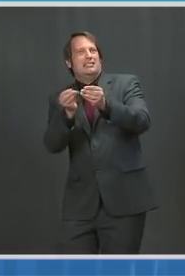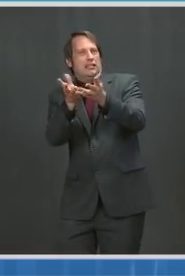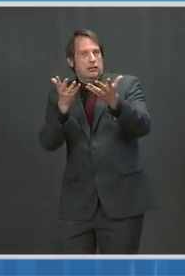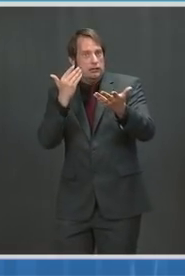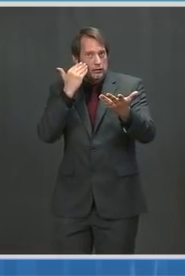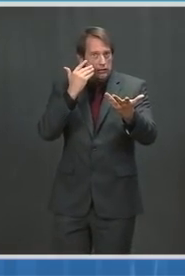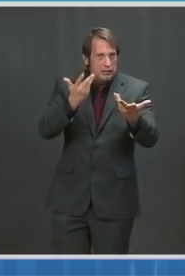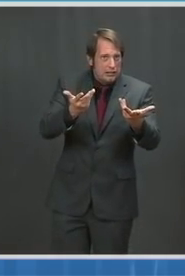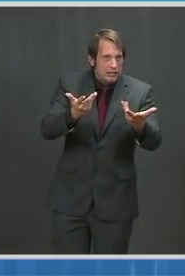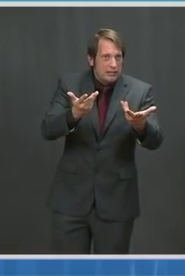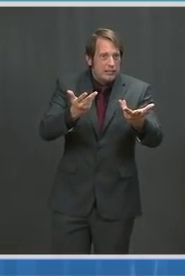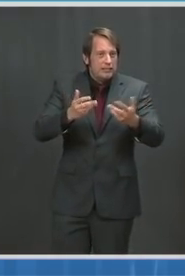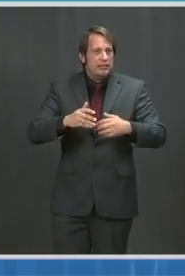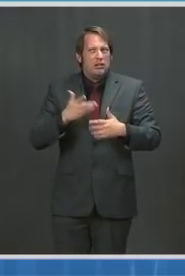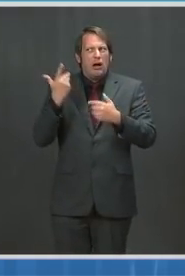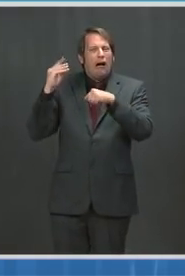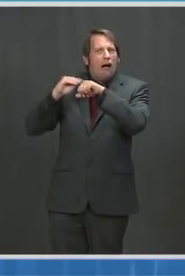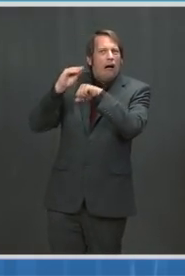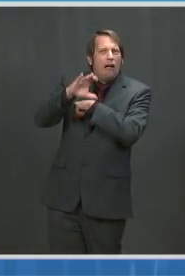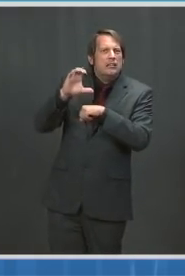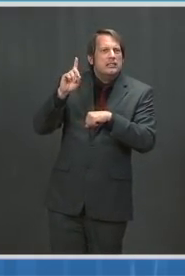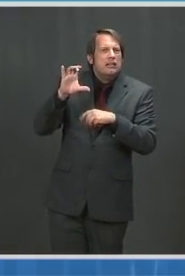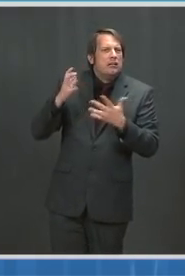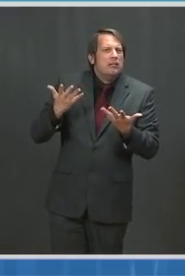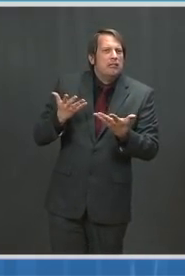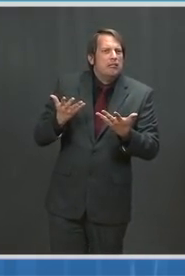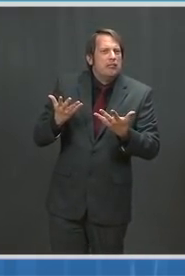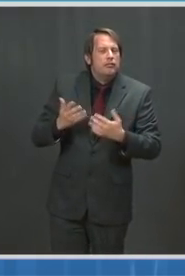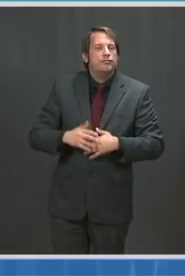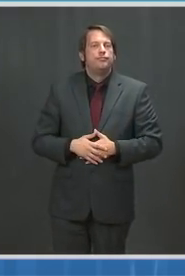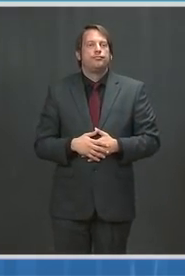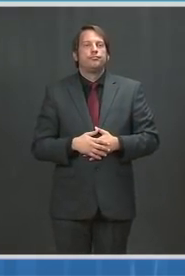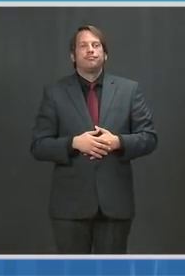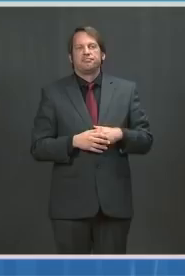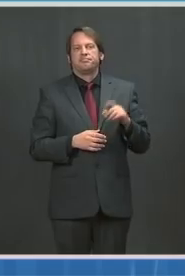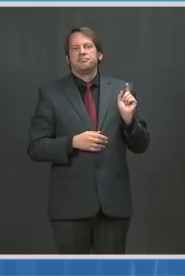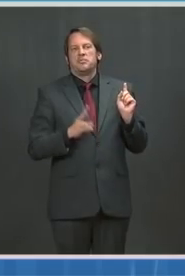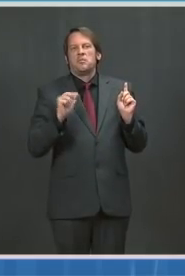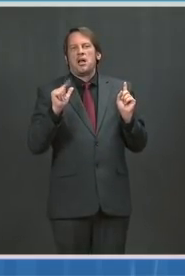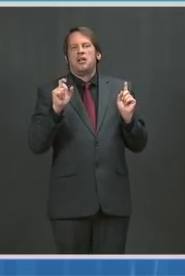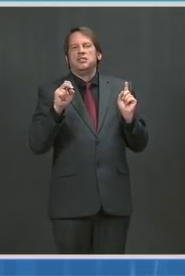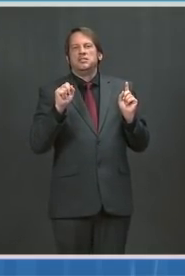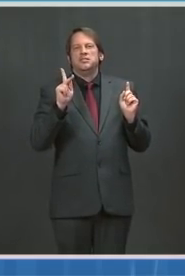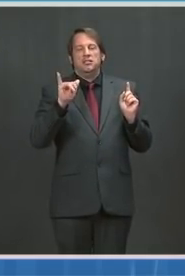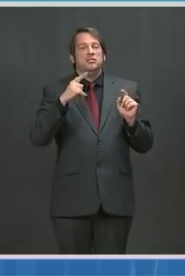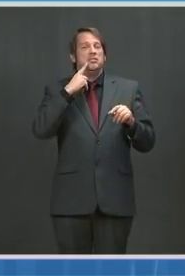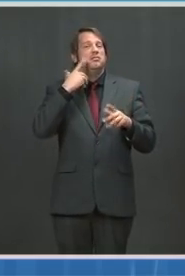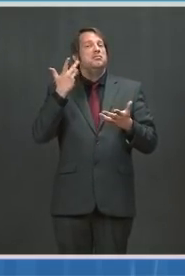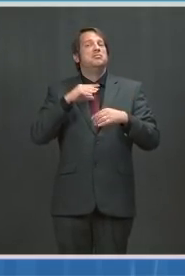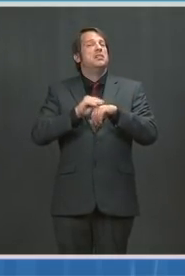Our guidance on youth sports is actually pretty -- pretty articulate with regard to having substantial or high transmission